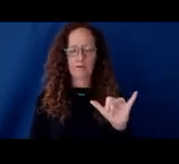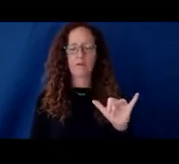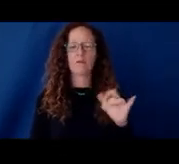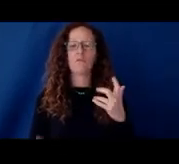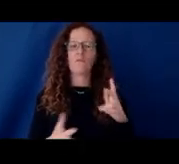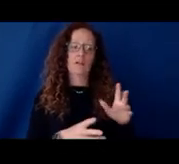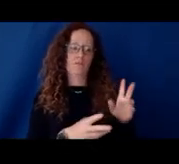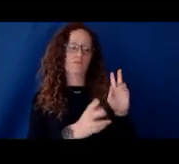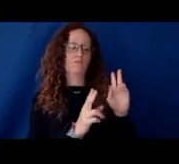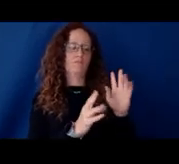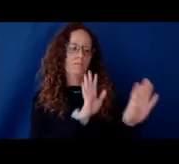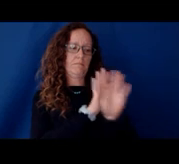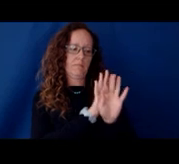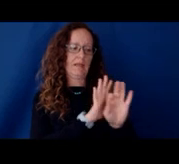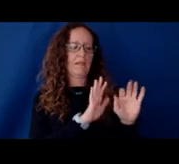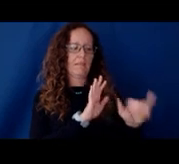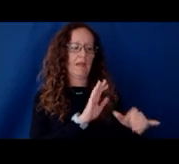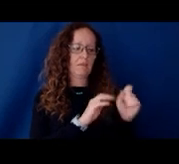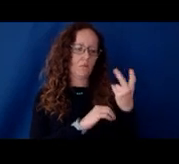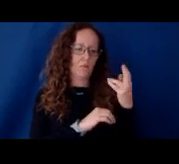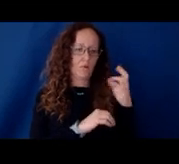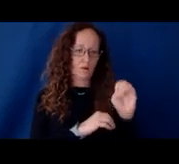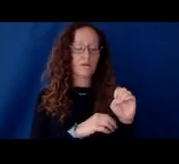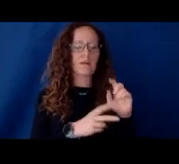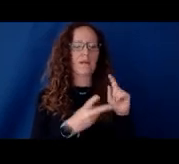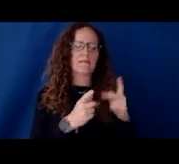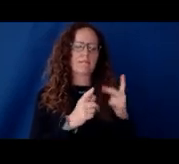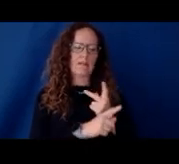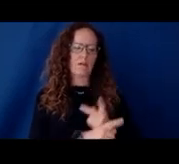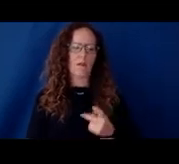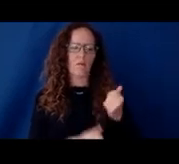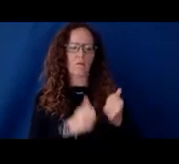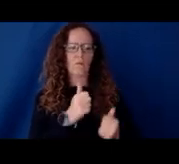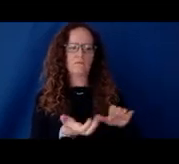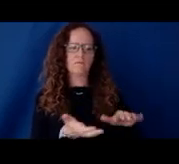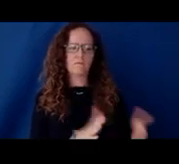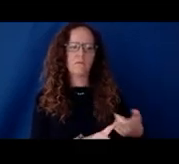result from heat exposure. And as you know, as many of you know, there are a couple of different